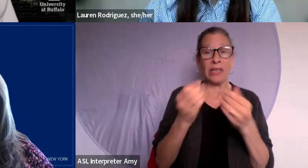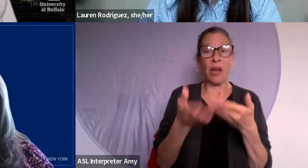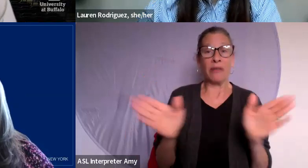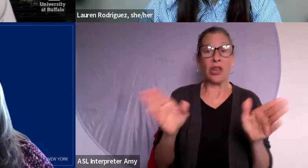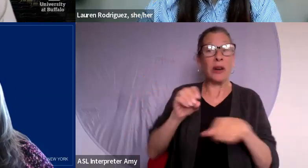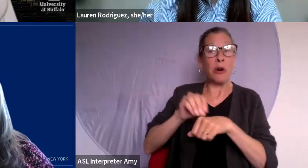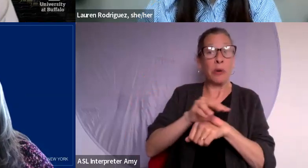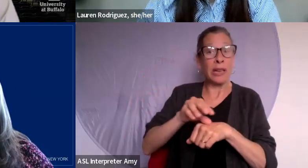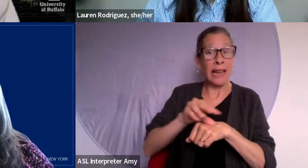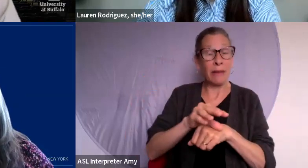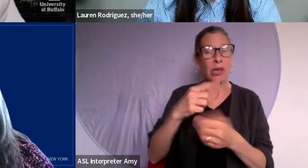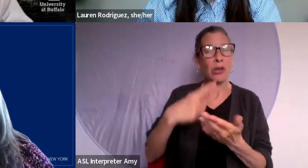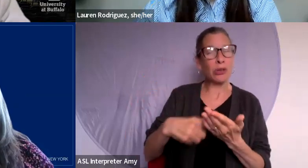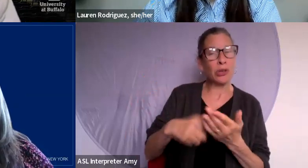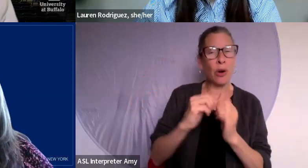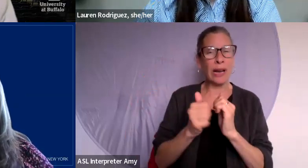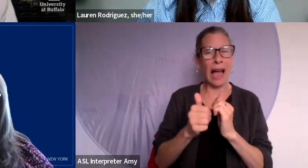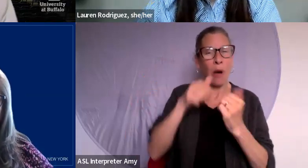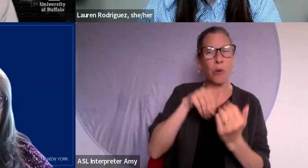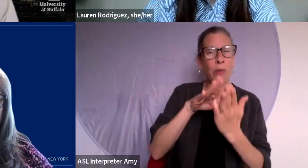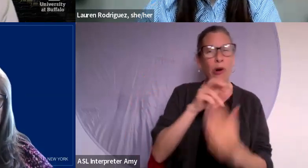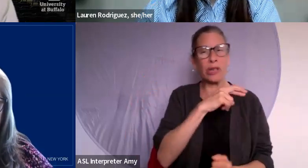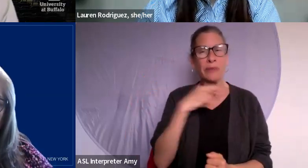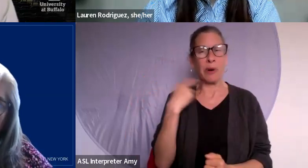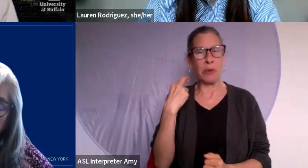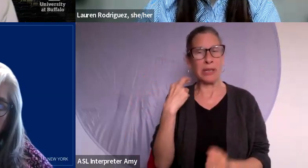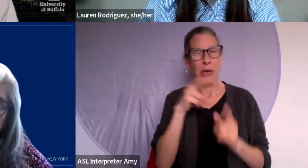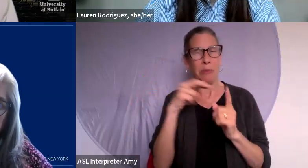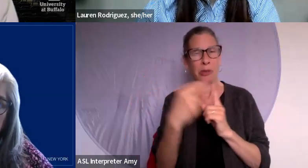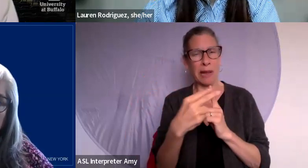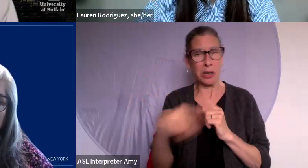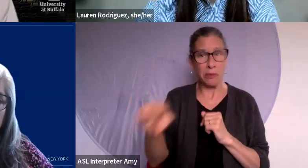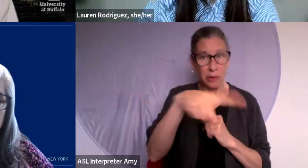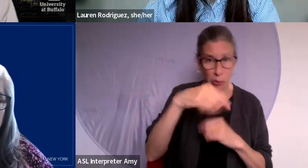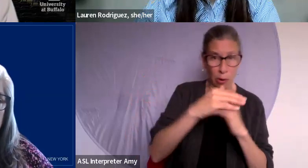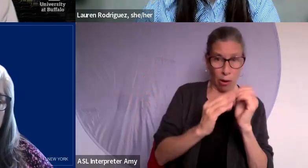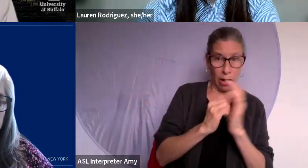we're approaching this from a risk management perspective, to make sure that they are comfortable. And we have